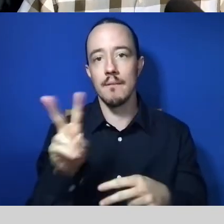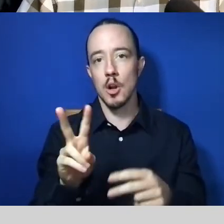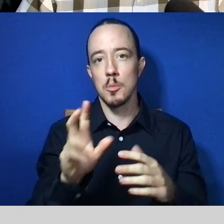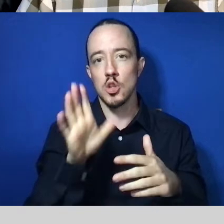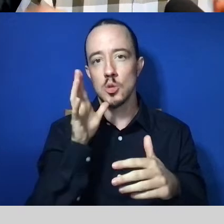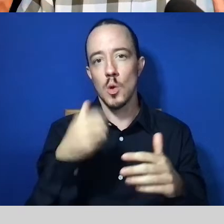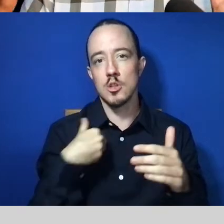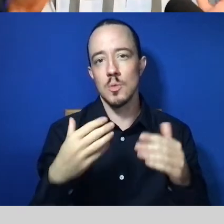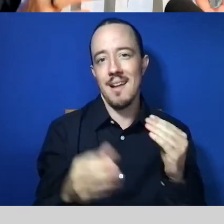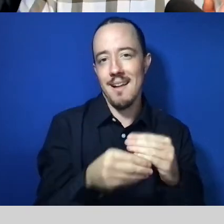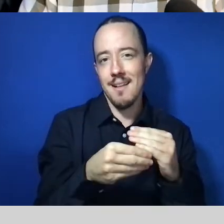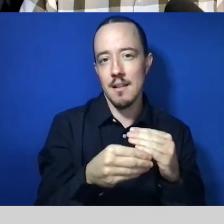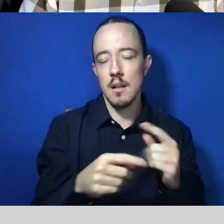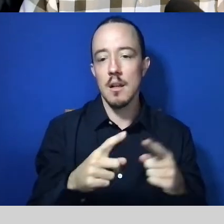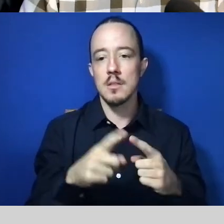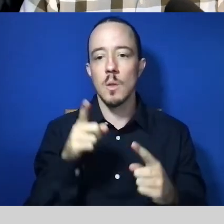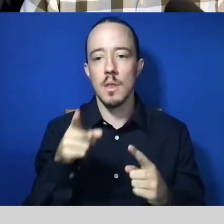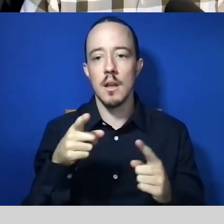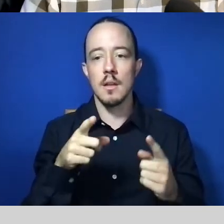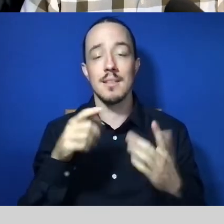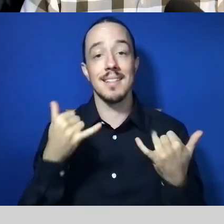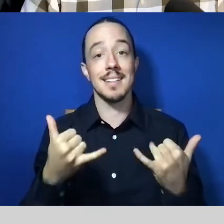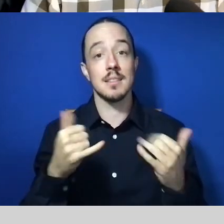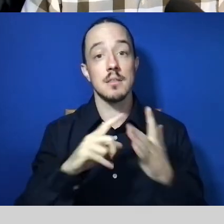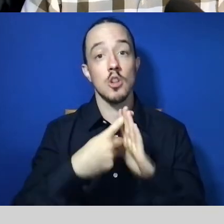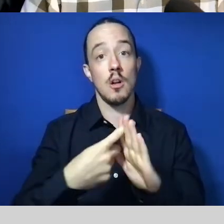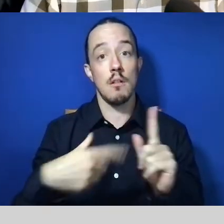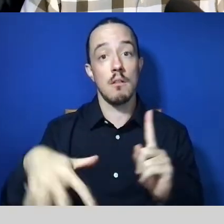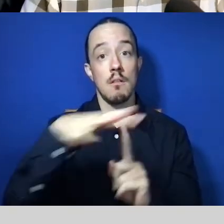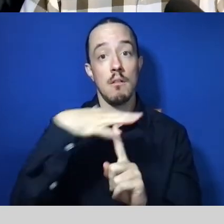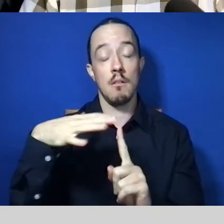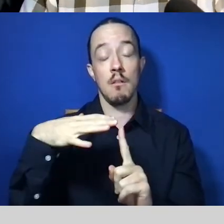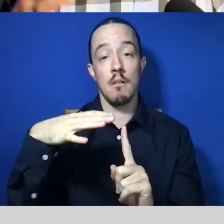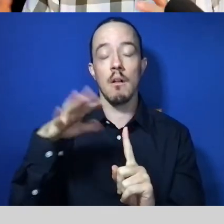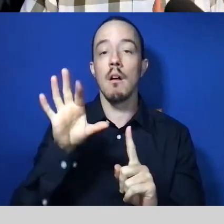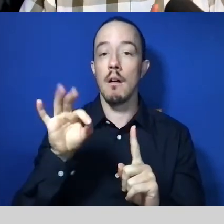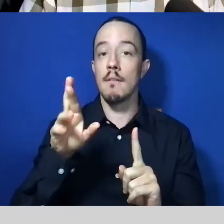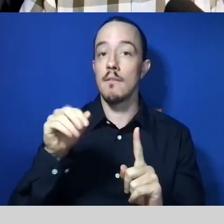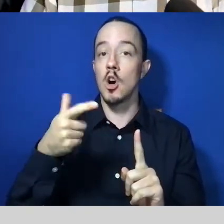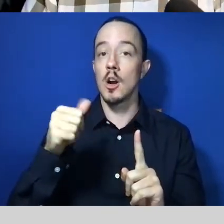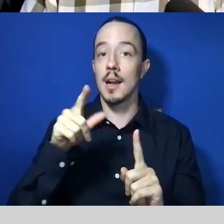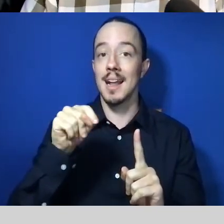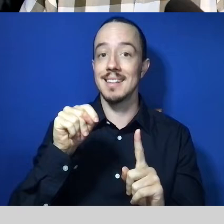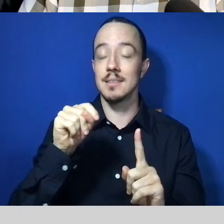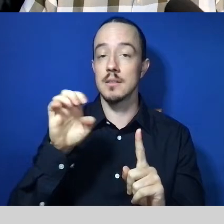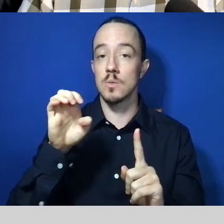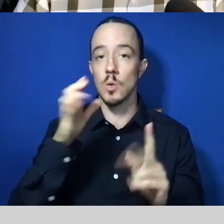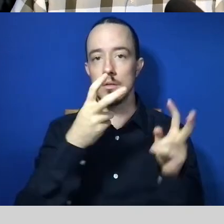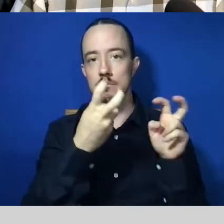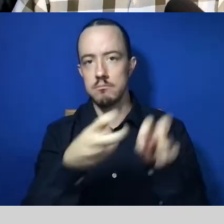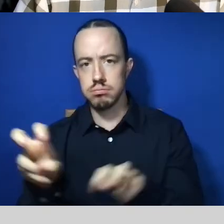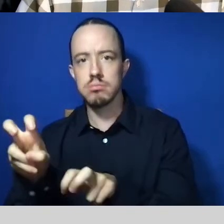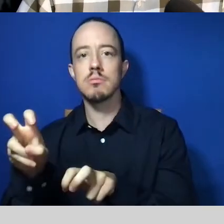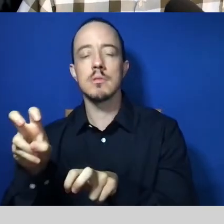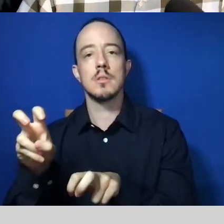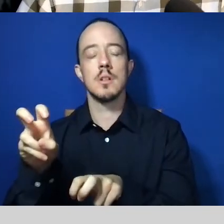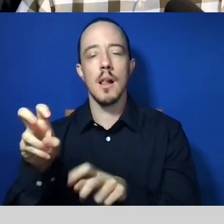Fargate injects those environment variables coming straight out of the Parameter Store, which are also kept securely. So we can have things like database passwords in there,